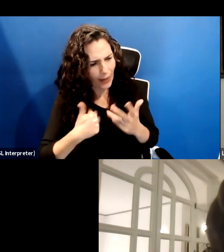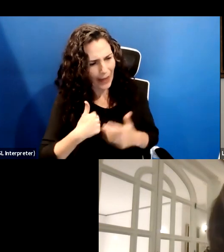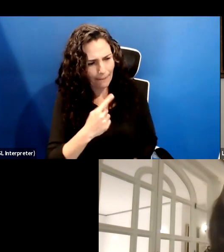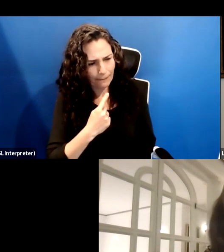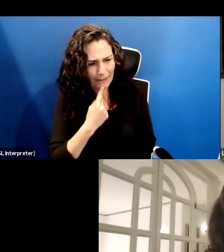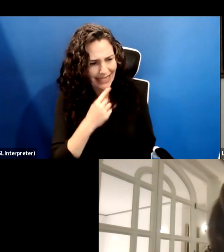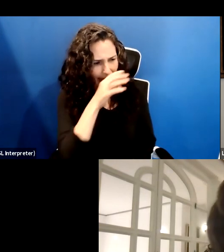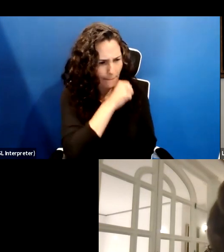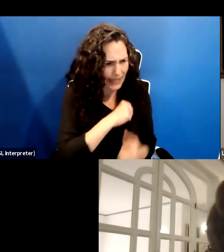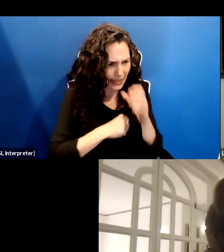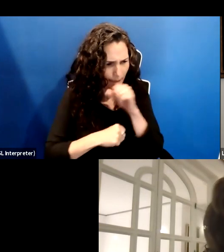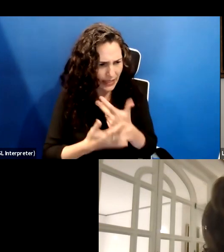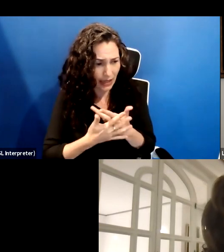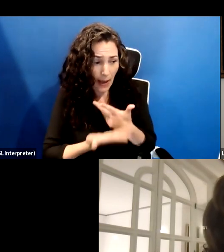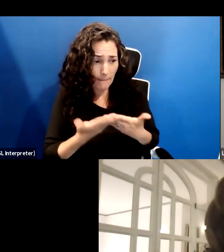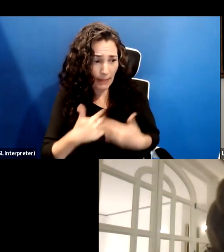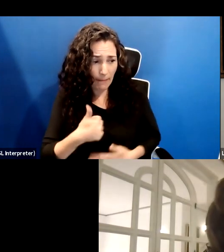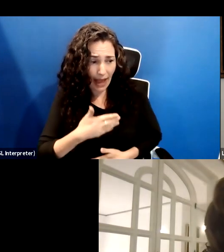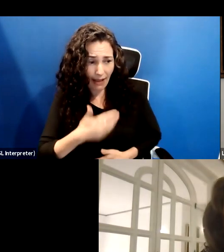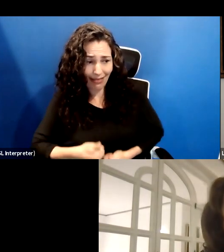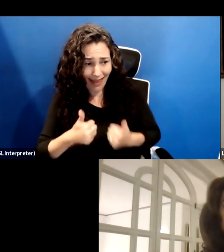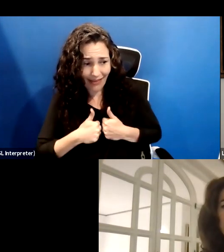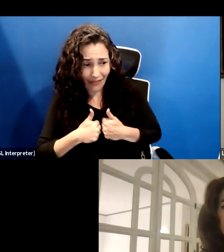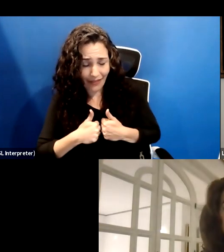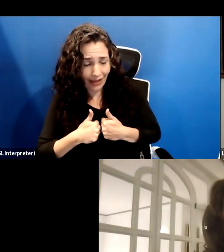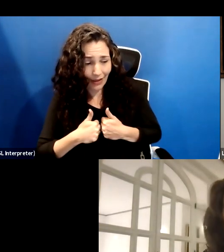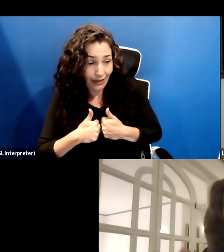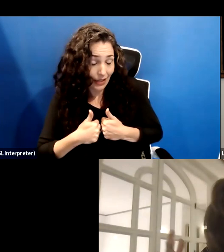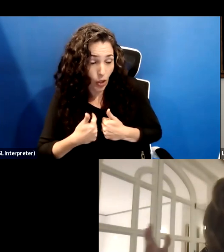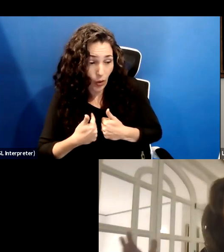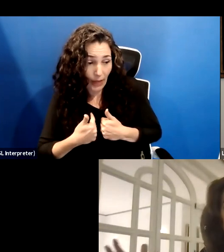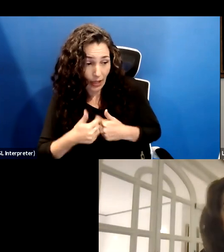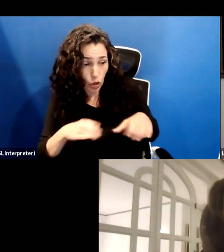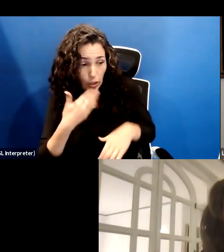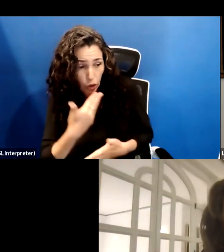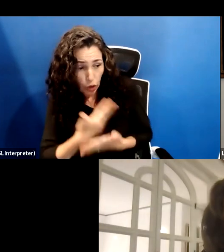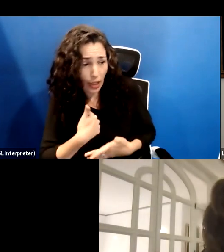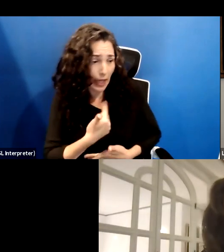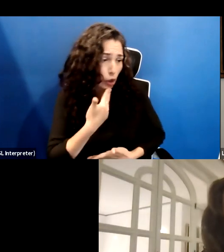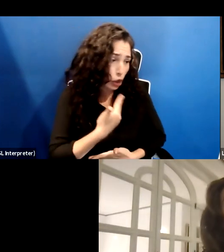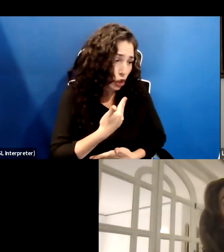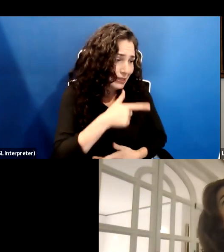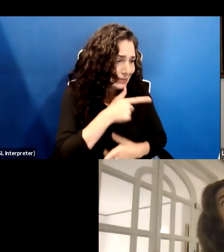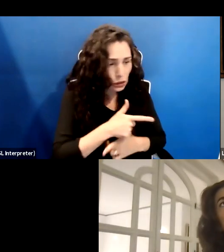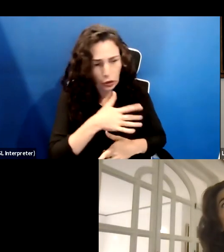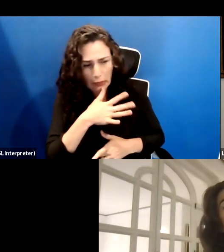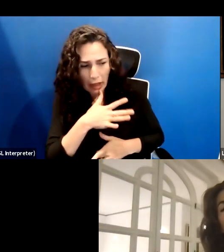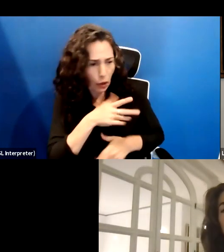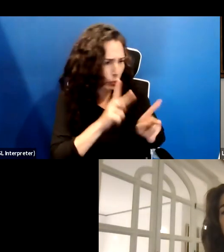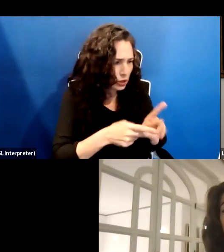Am I living the life I should be living? Am I doing good? Am I being a good sister, mother? You know, what are my values?